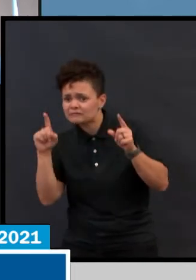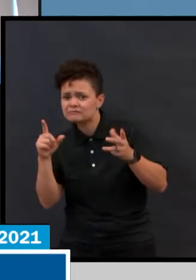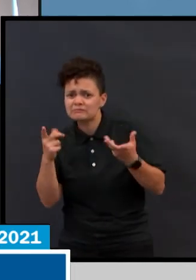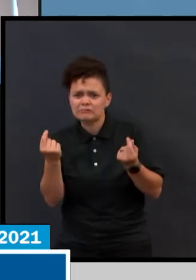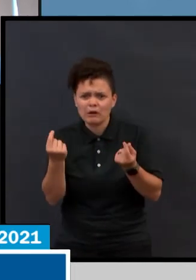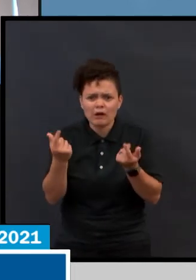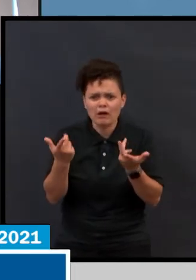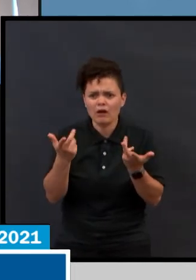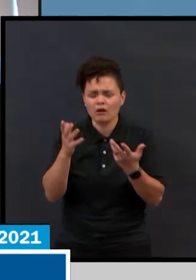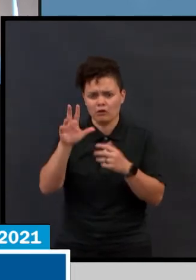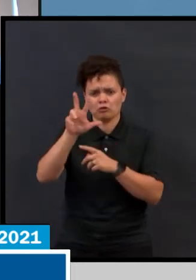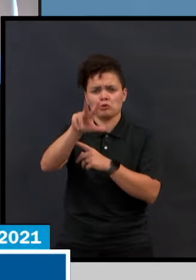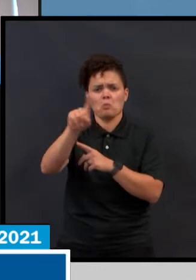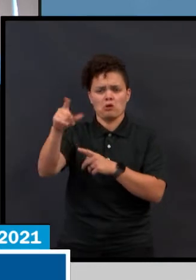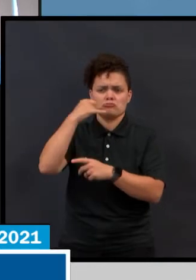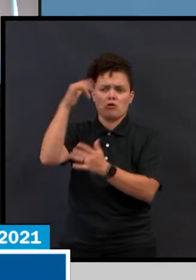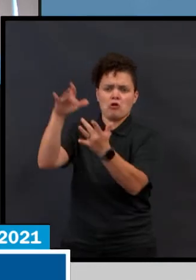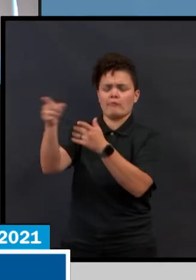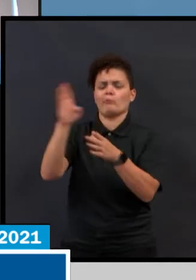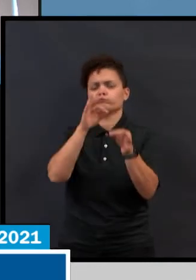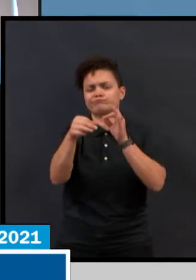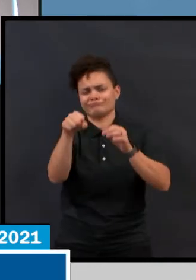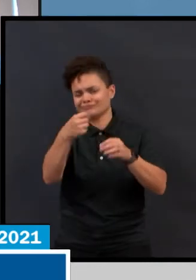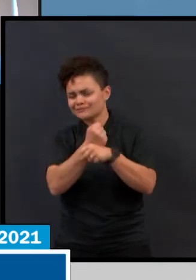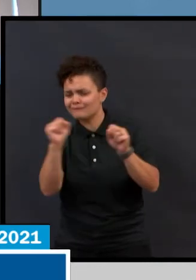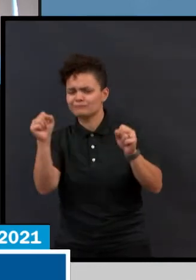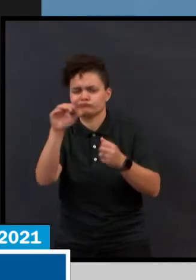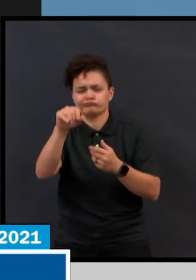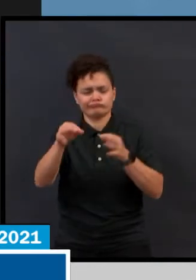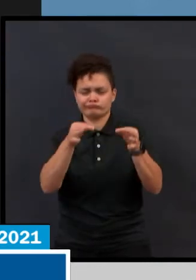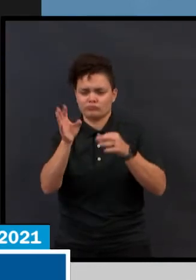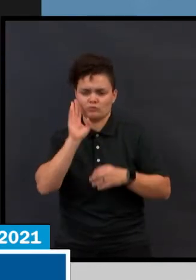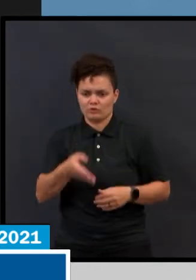you with me and my staff and we'll get those questions answered for you next slide please